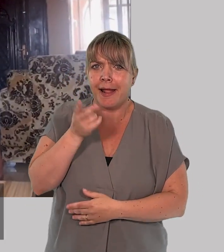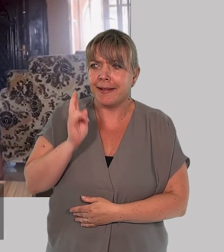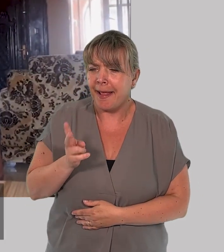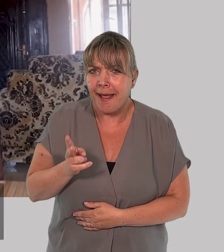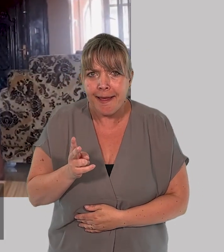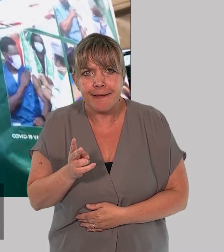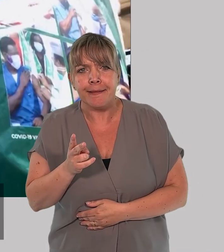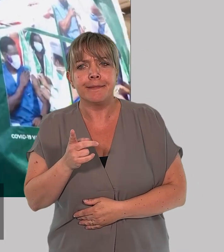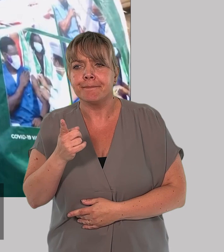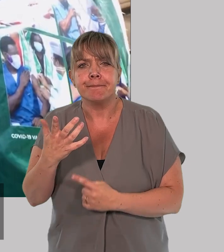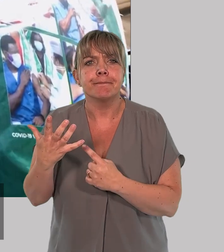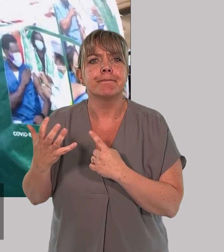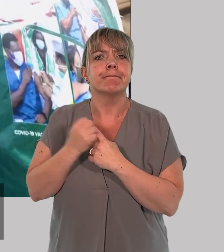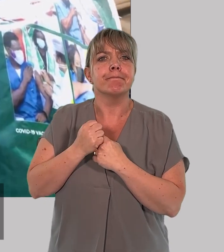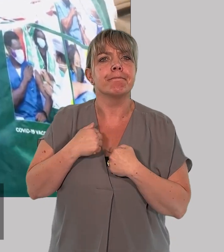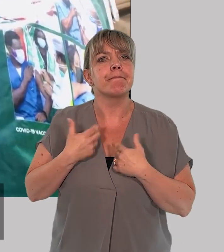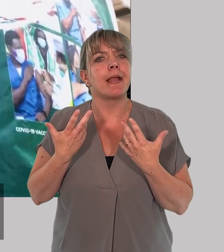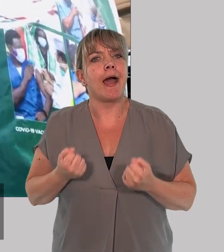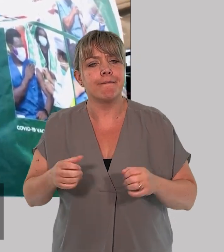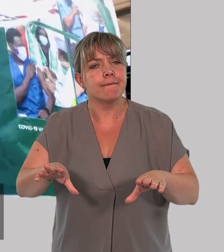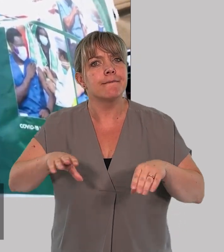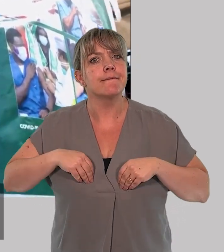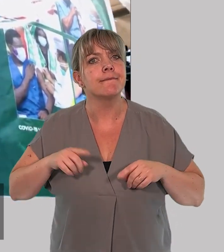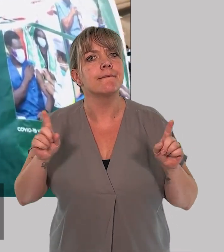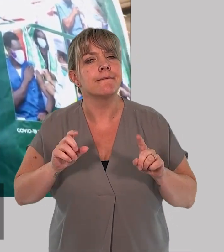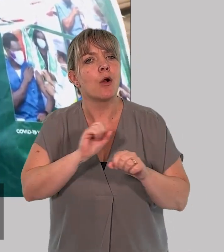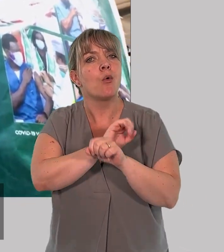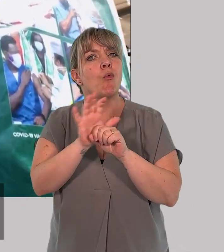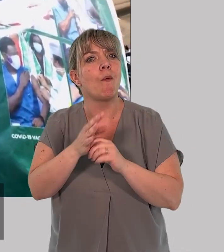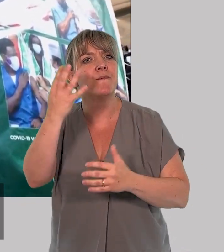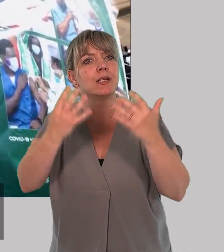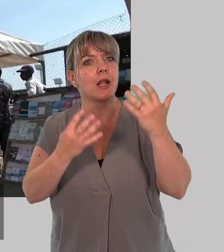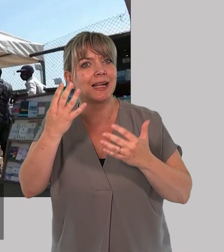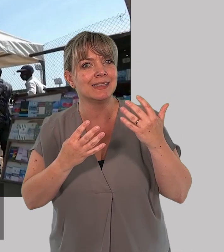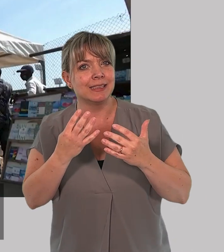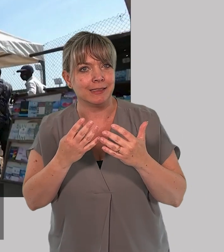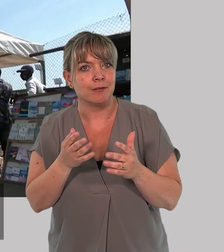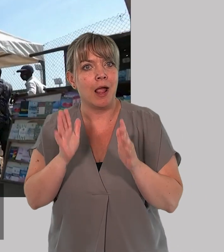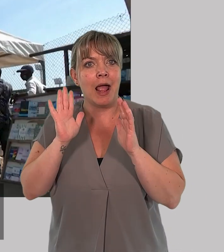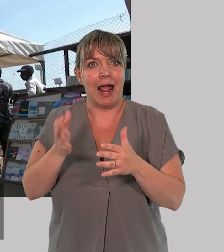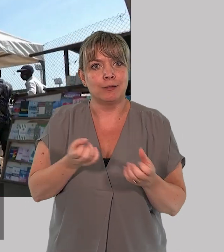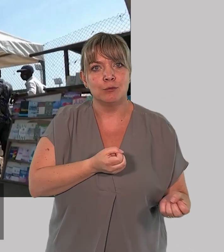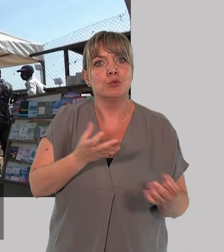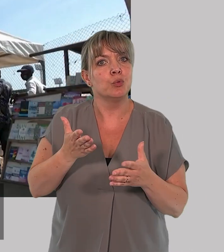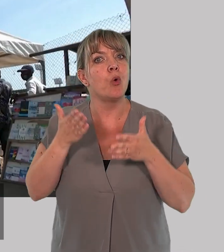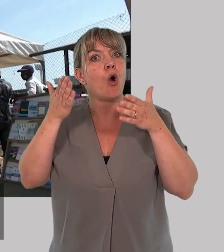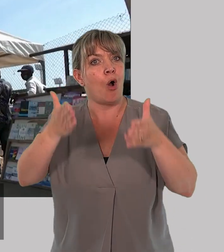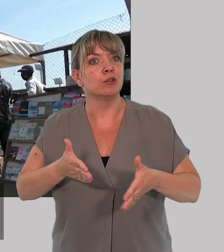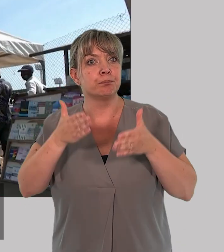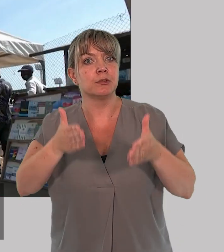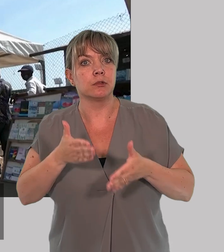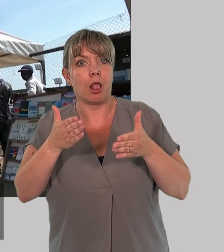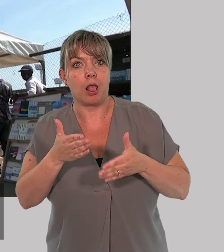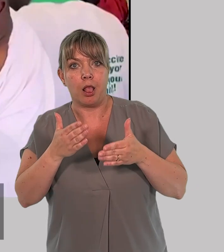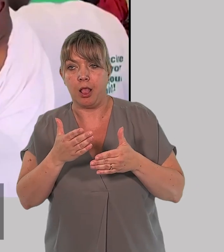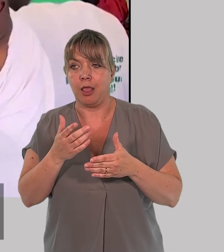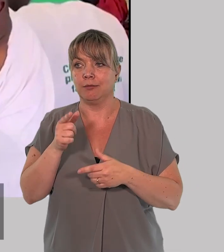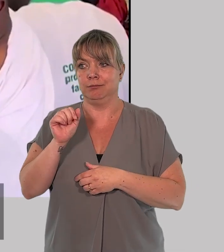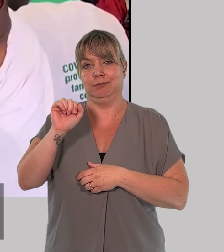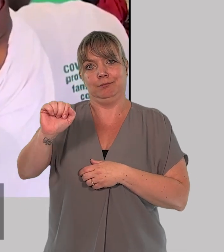COVID 19. I had to be admitted, was on oxygen for about nine days, at the hospital. After about 17